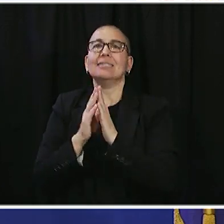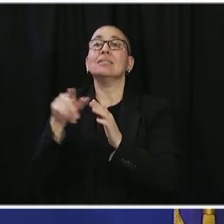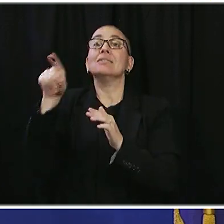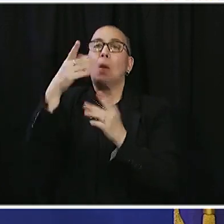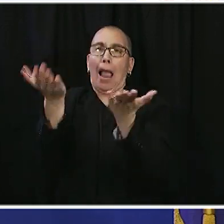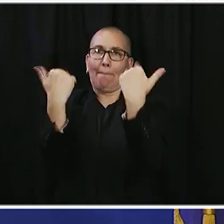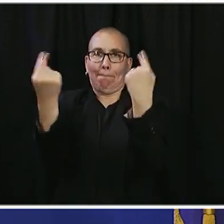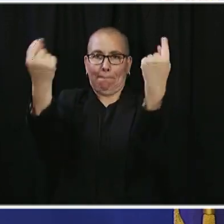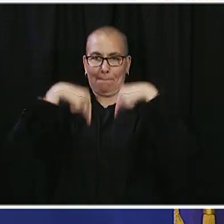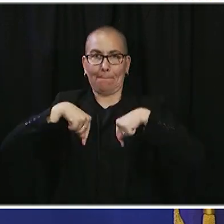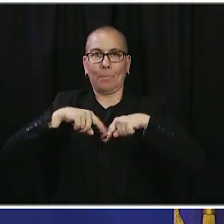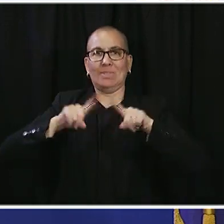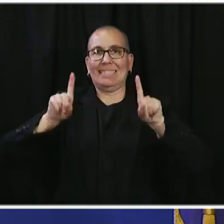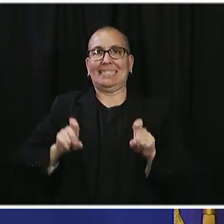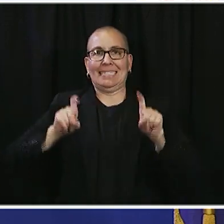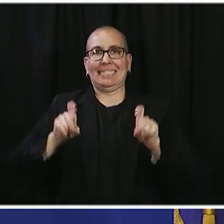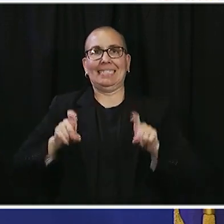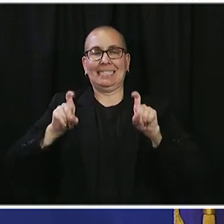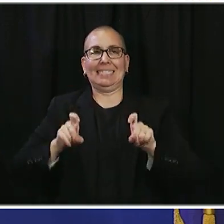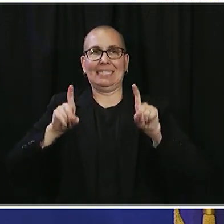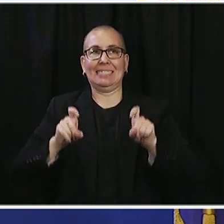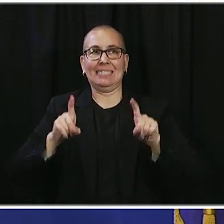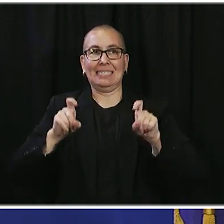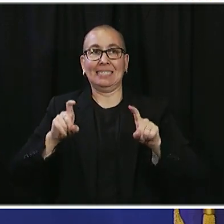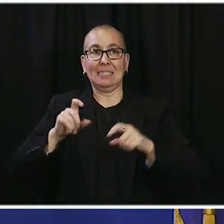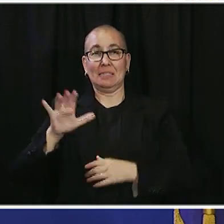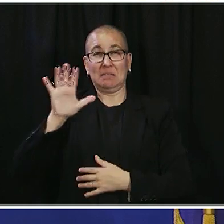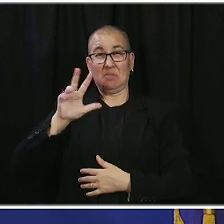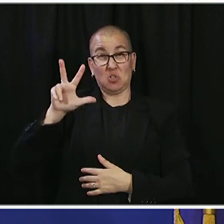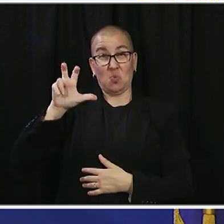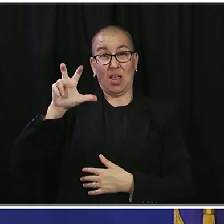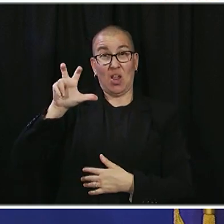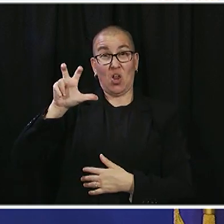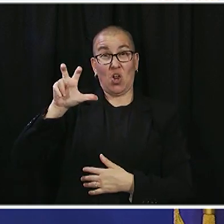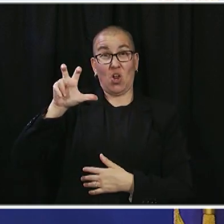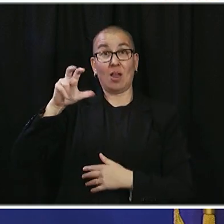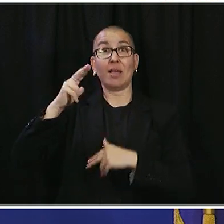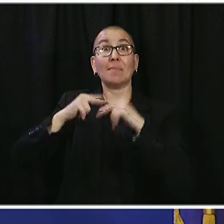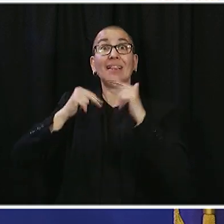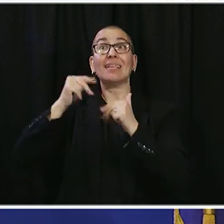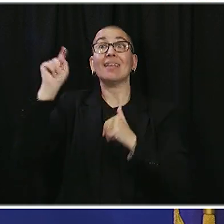IT'S OUR GOAL TO GET TO EVERY SINGLE ONE THAT'S GOT A POSITIVE CASE OR TWO OR MORE PEOPLE WHO ARE SYMPTOM YATDIC.